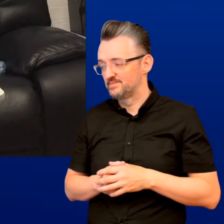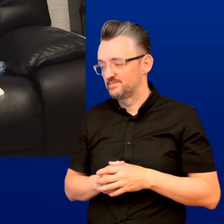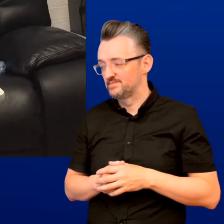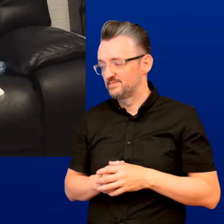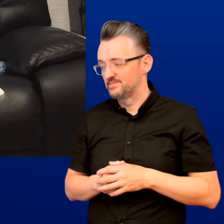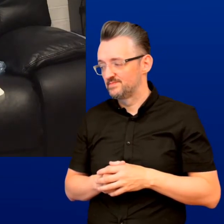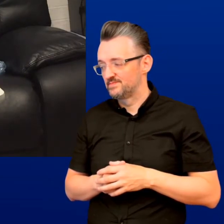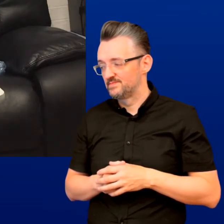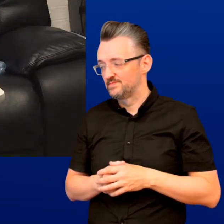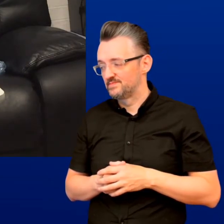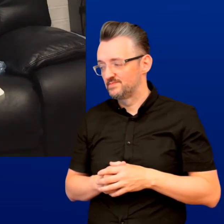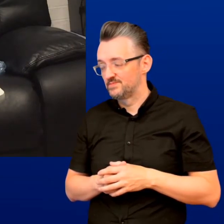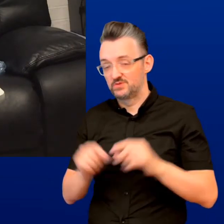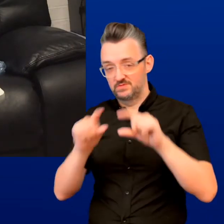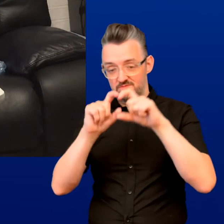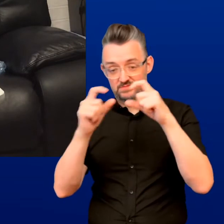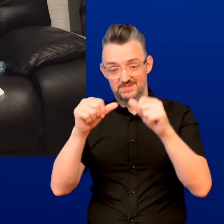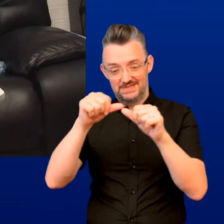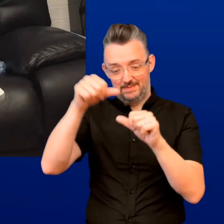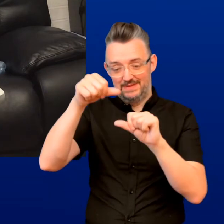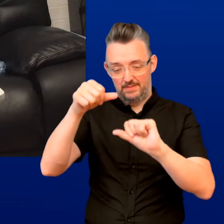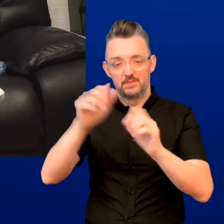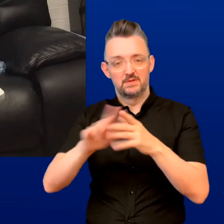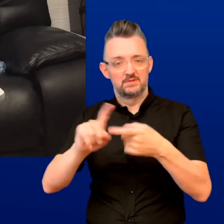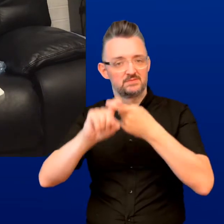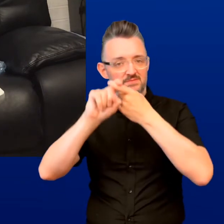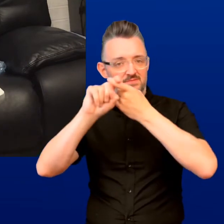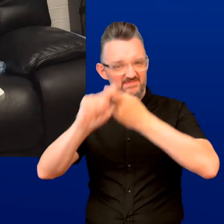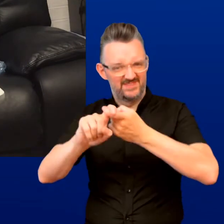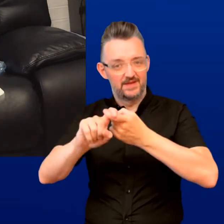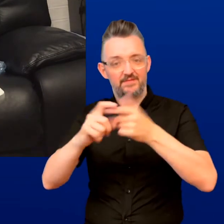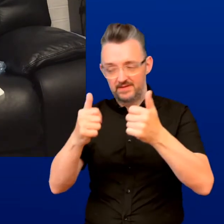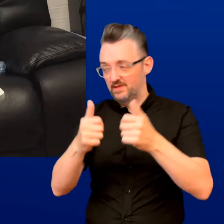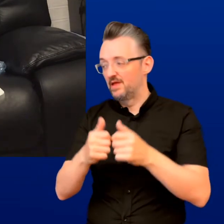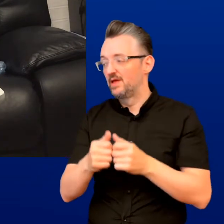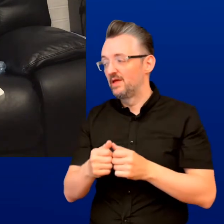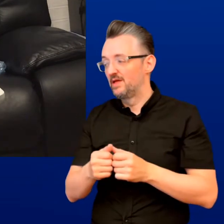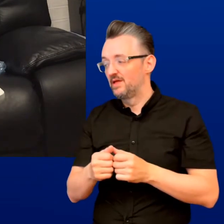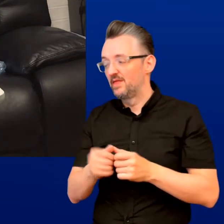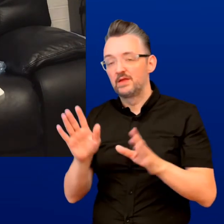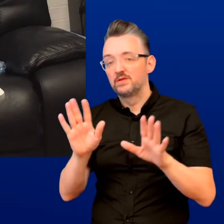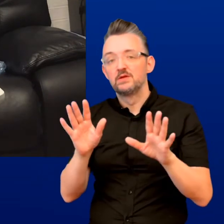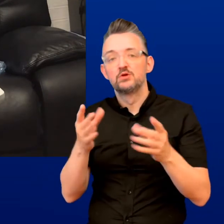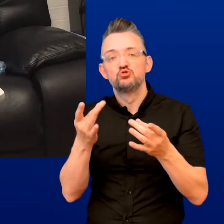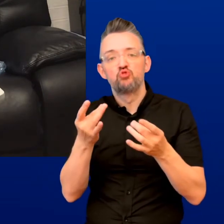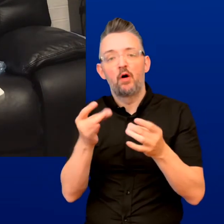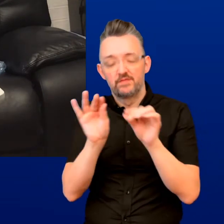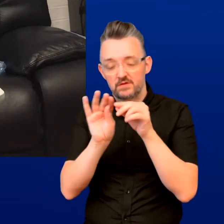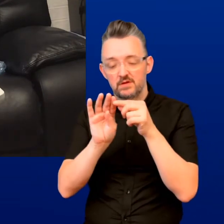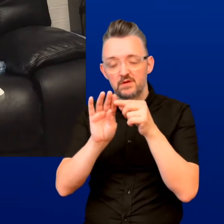firmly in place and I just gently